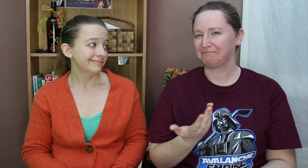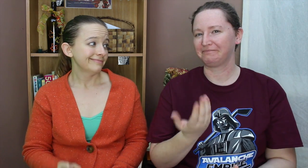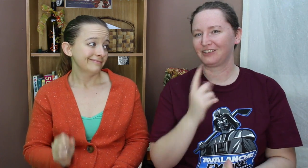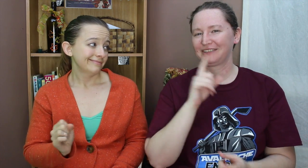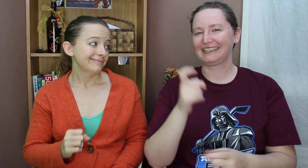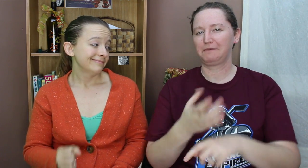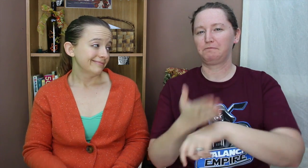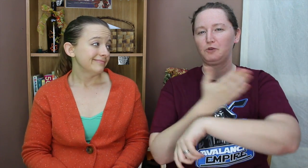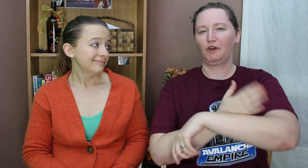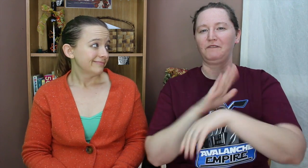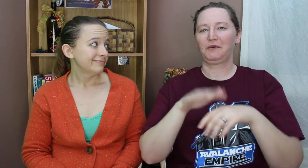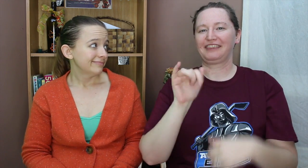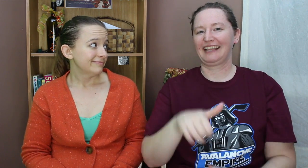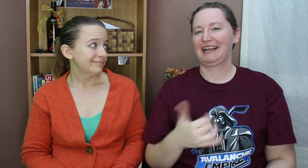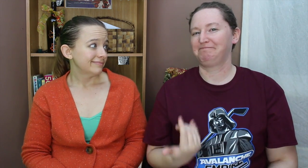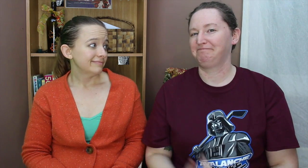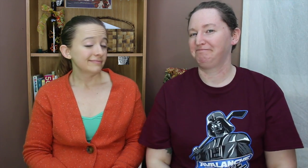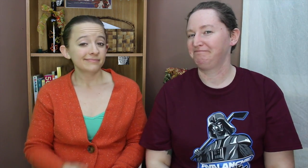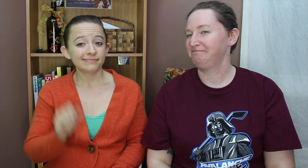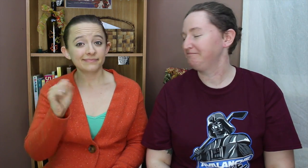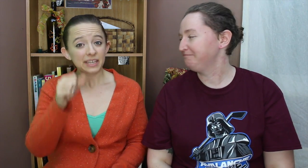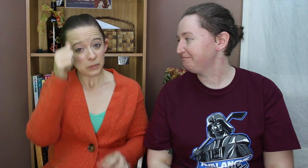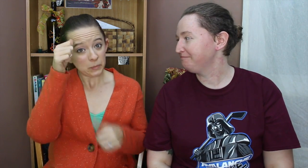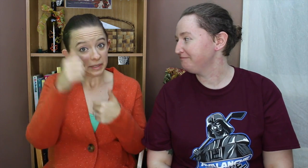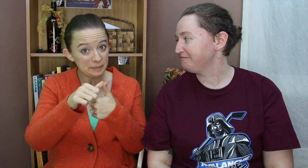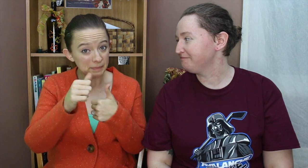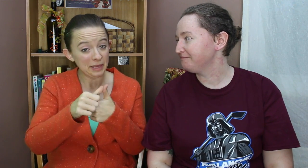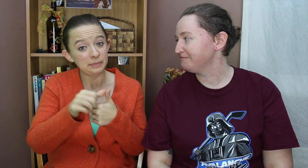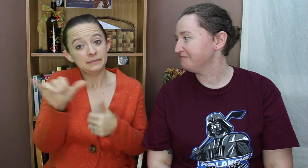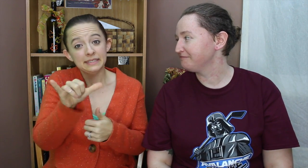So there's a lot of gaps there and there really need to be an improvement.